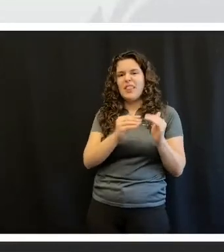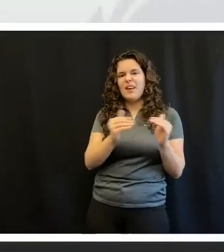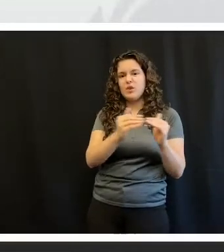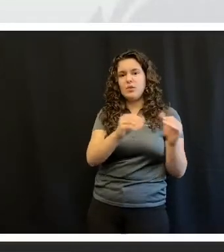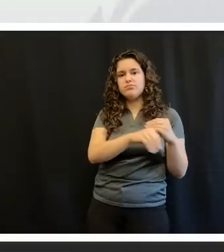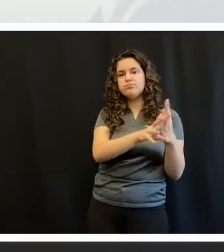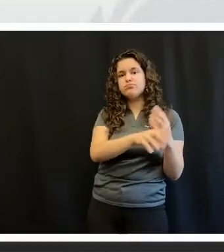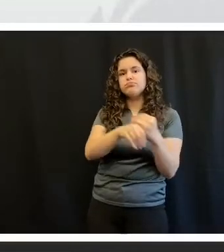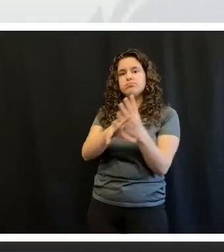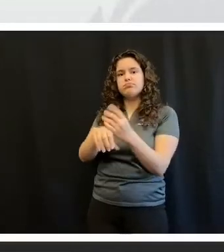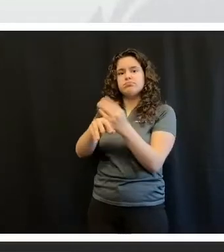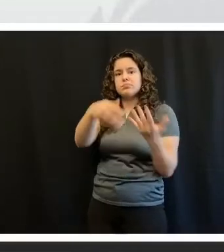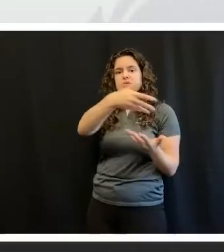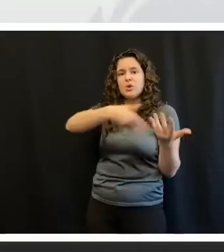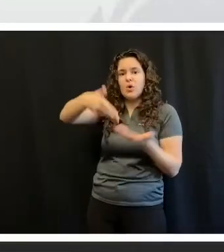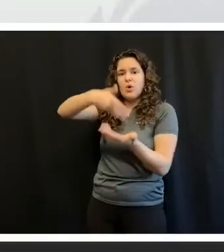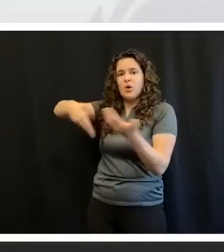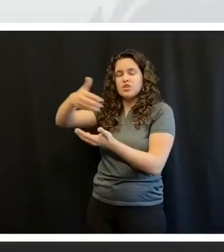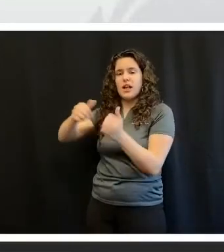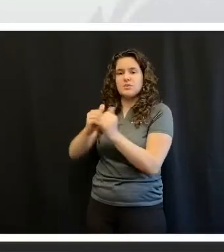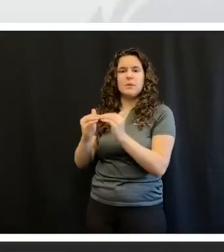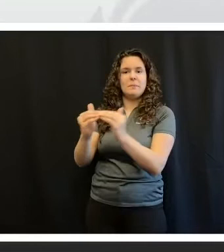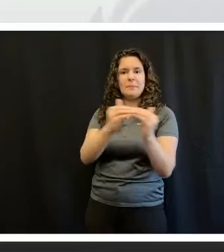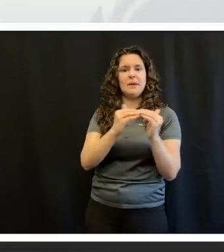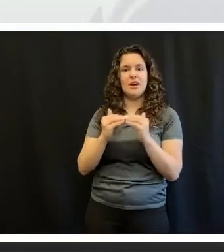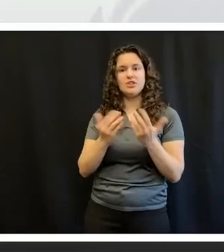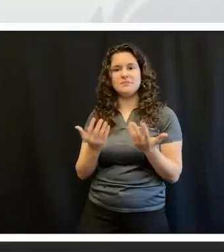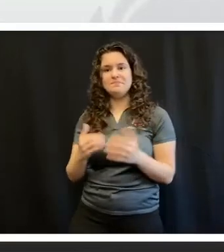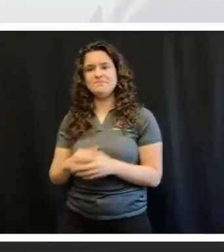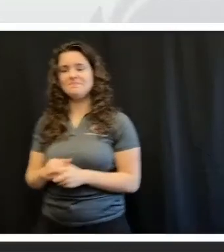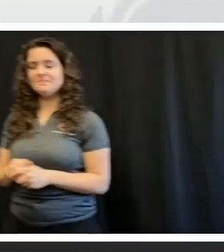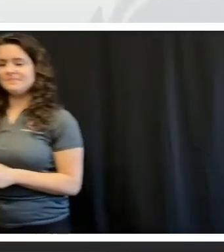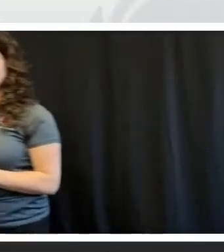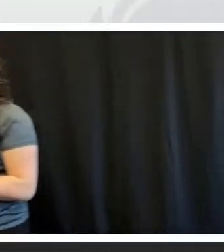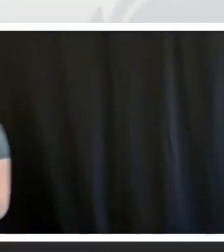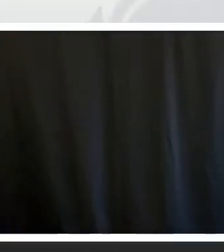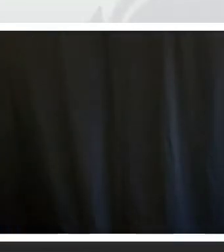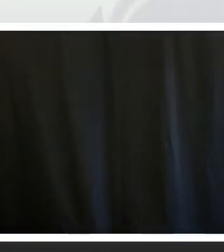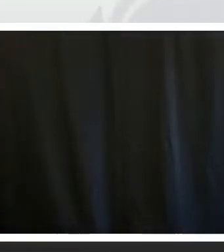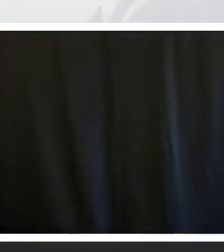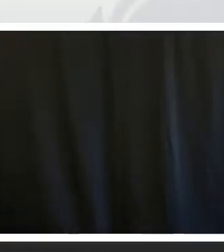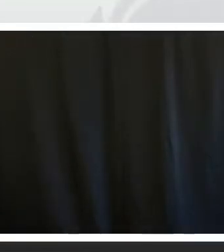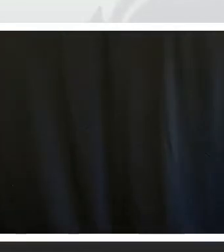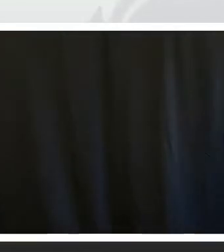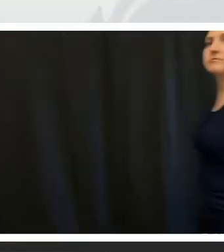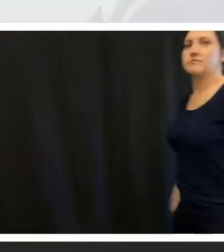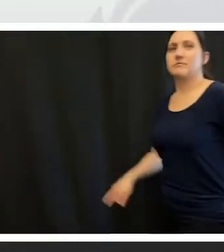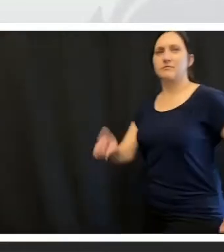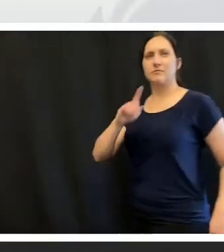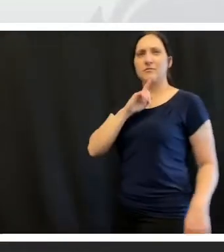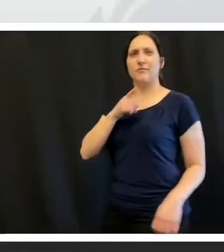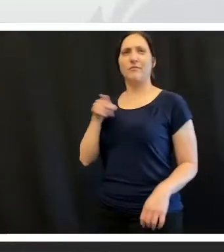So, you think, "Well, that happens all the time "on social media," but that doesn't happen for everybody. It doesn't happen for everyone.